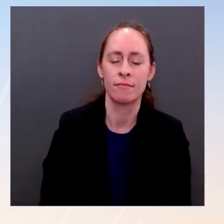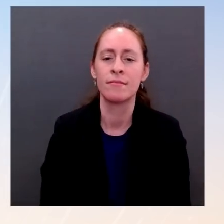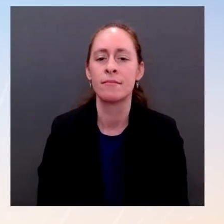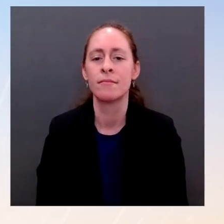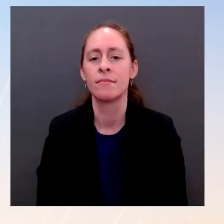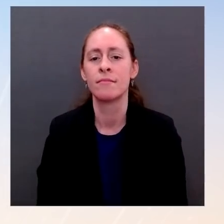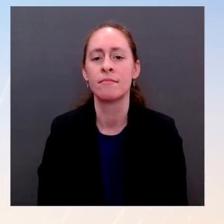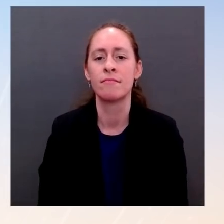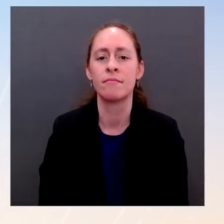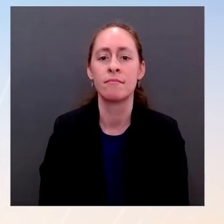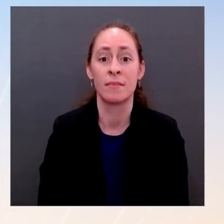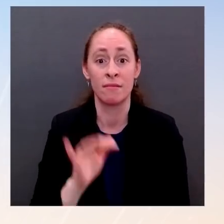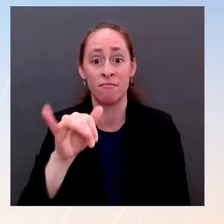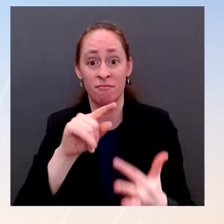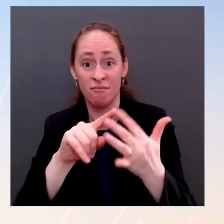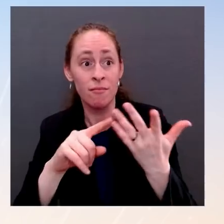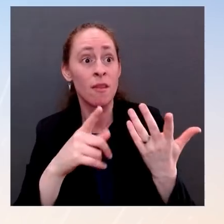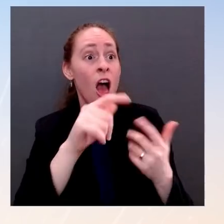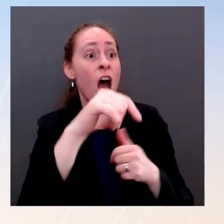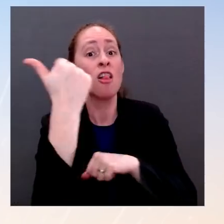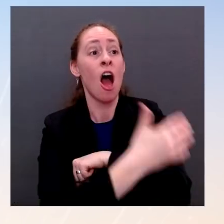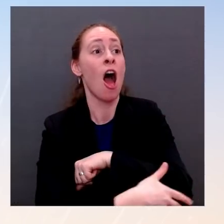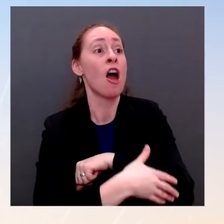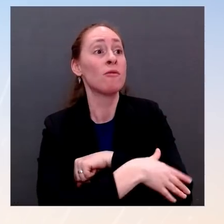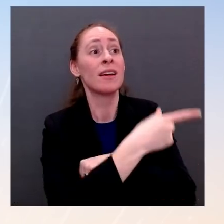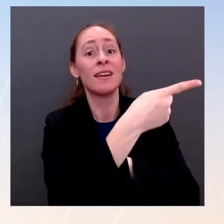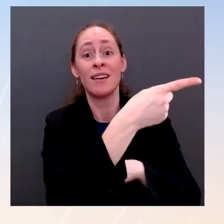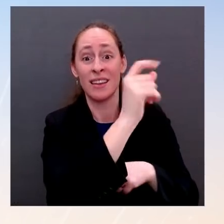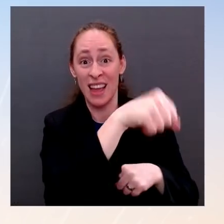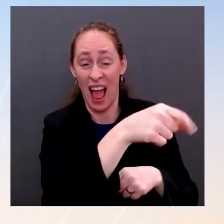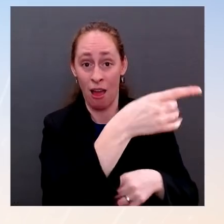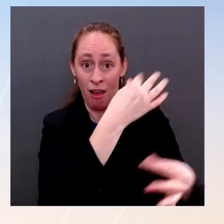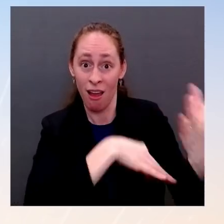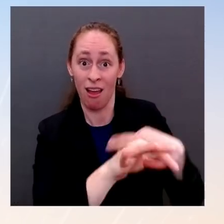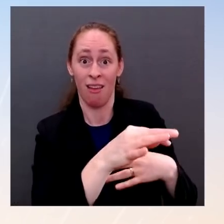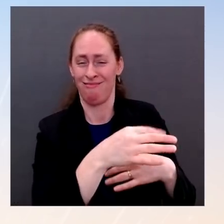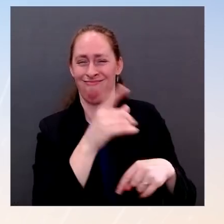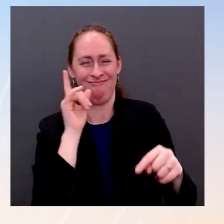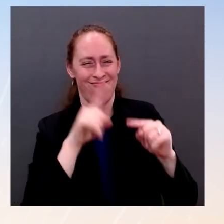Ms. Psaki: Patsy. The Press: Yeah, actually, just to follow up on the China question --